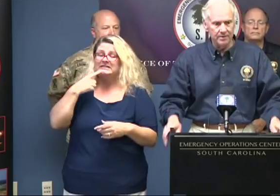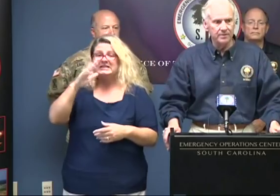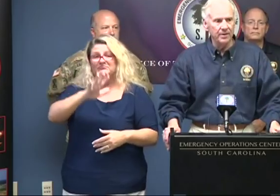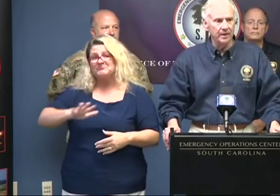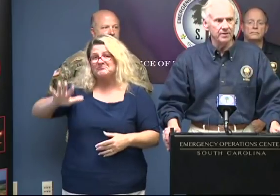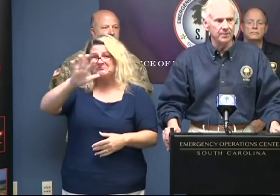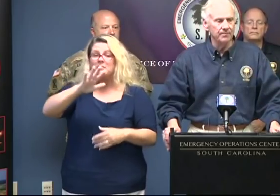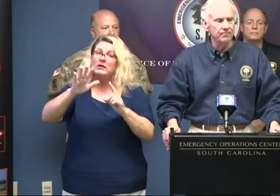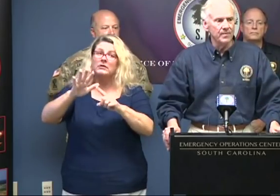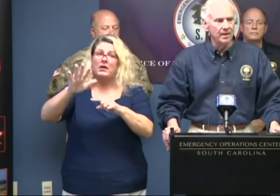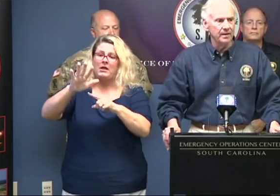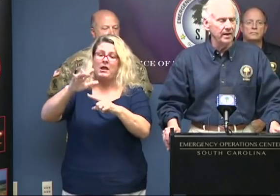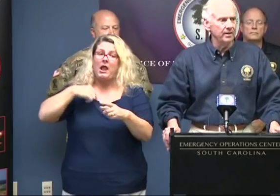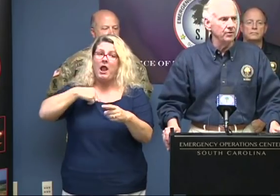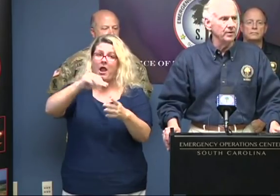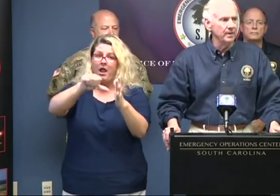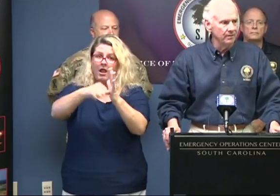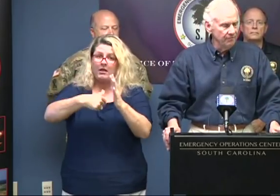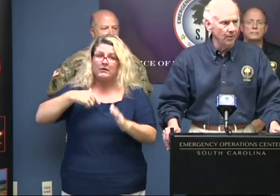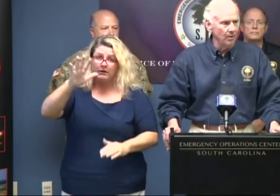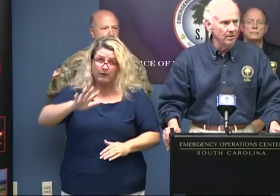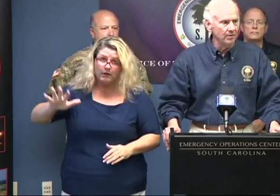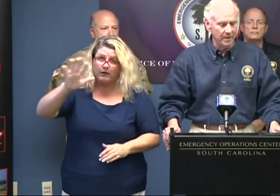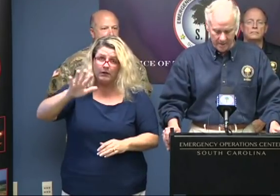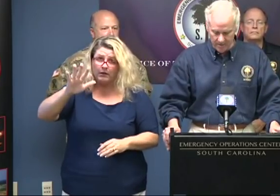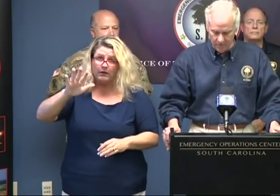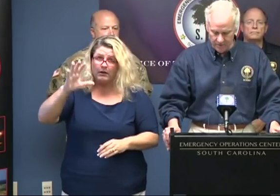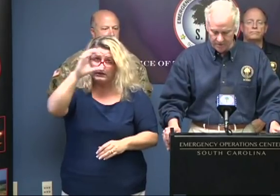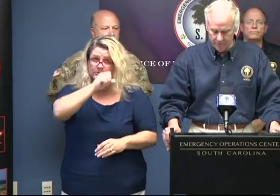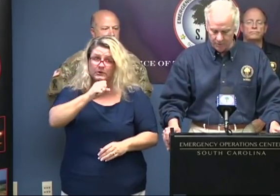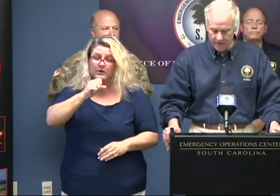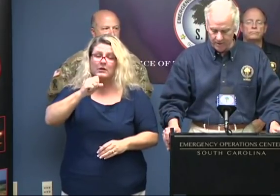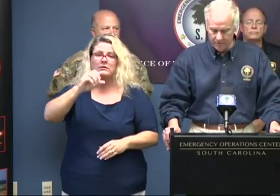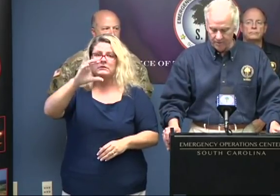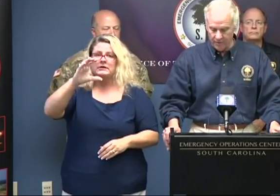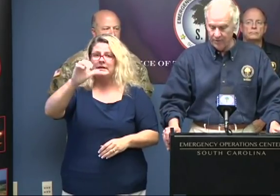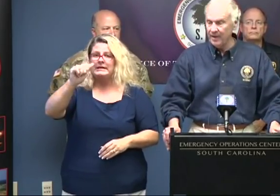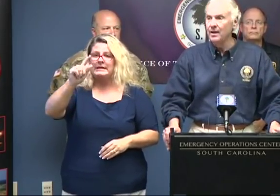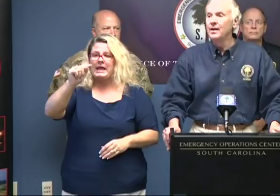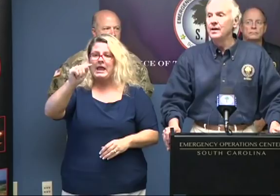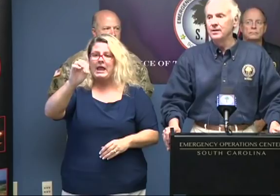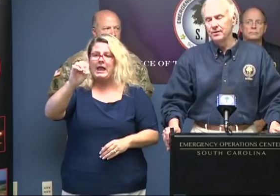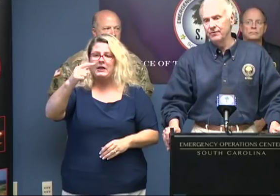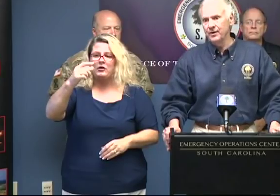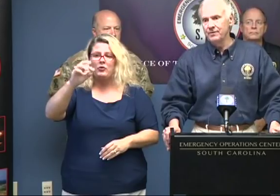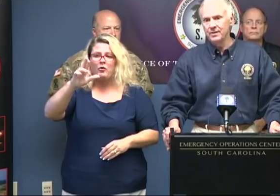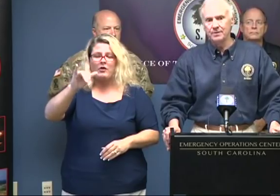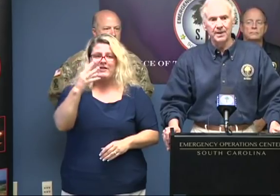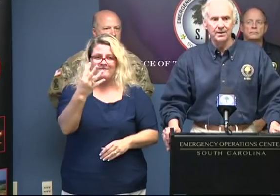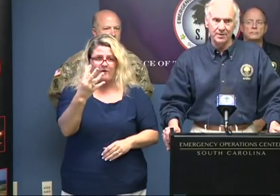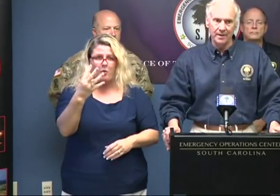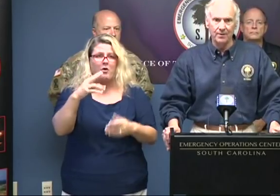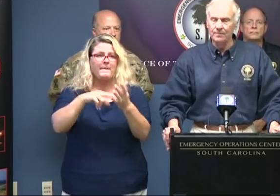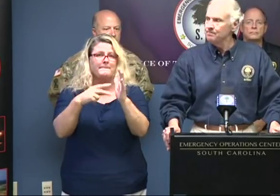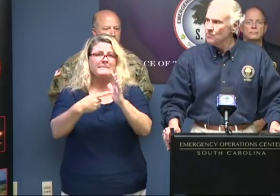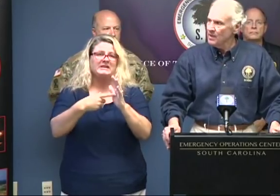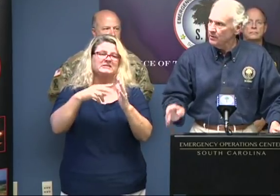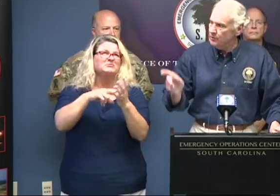this is an estimate, a Category 4 hurricane, which is between 130 and 156 miles an hour.